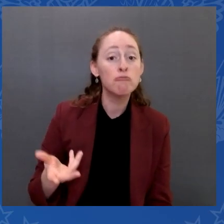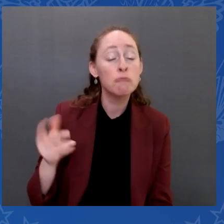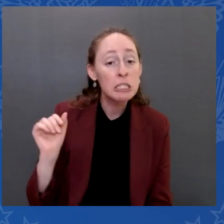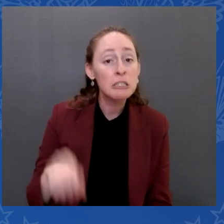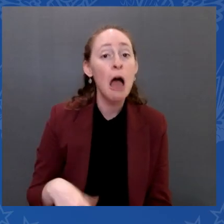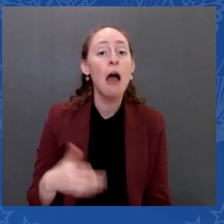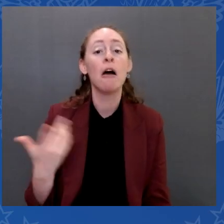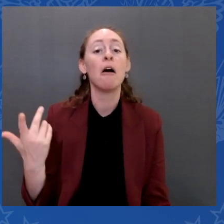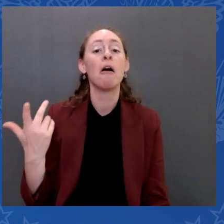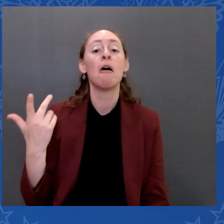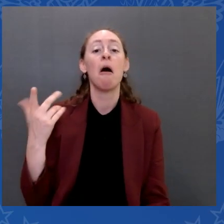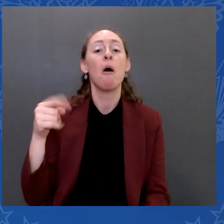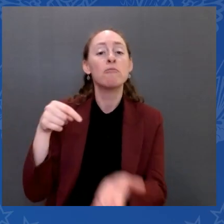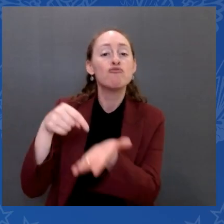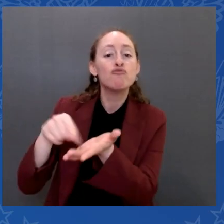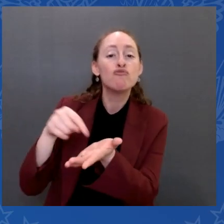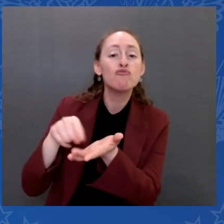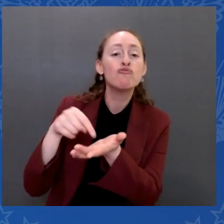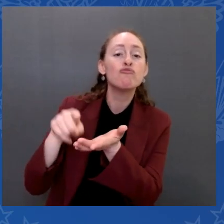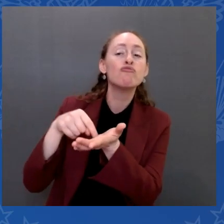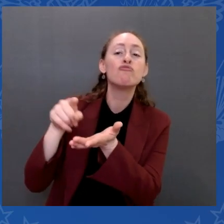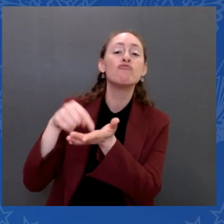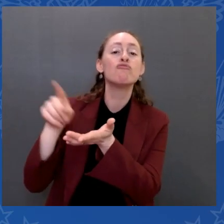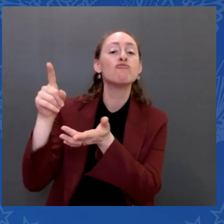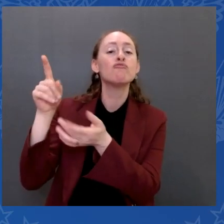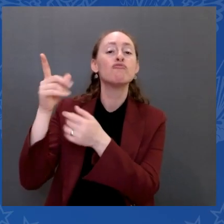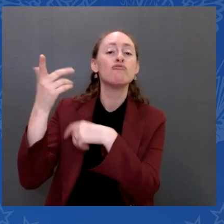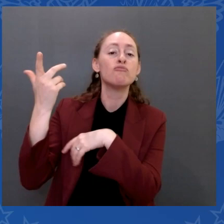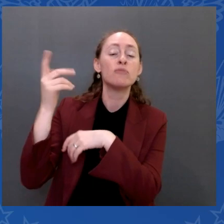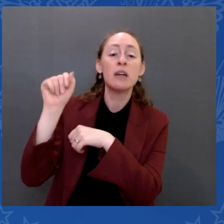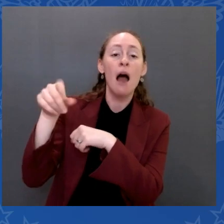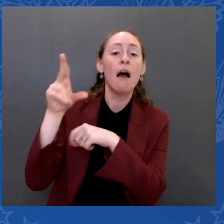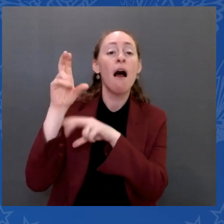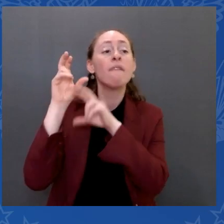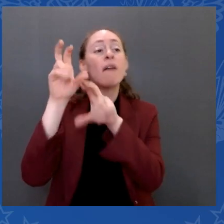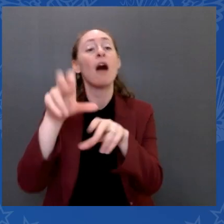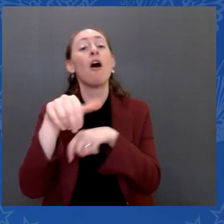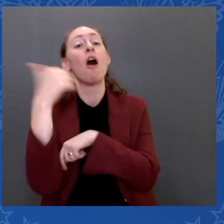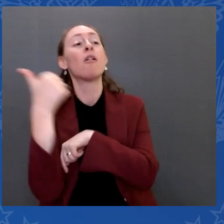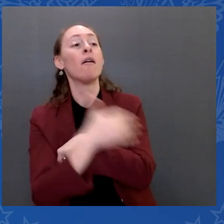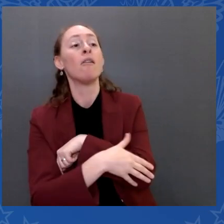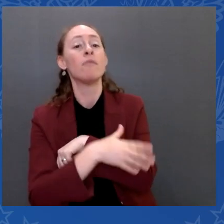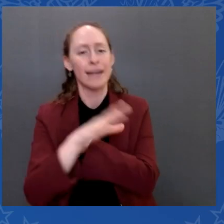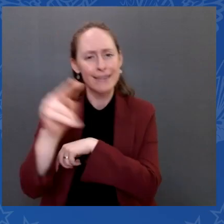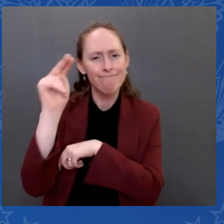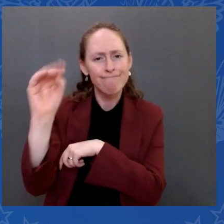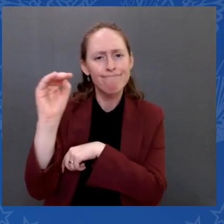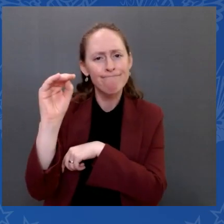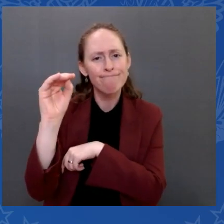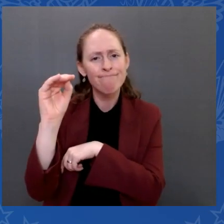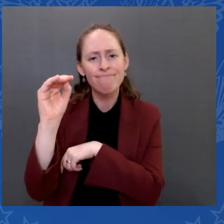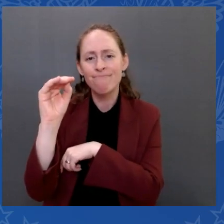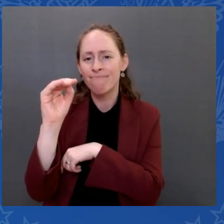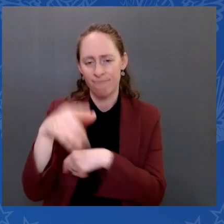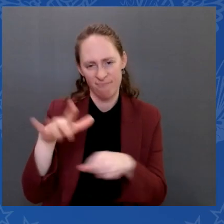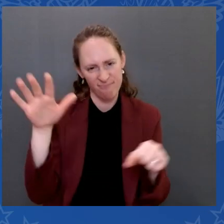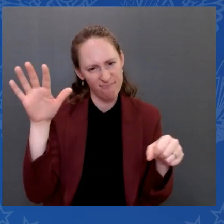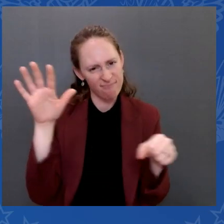This is about investing in the United States of America -- in our workers, in our economy, and in our national security.